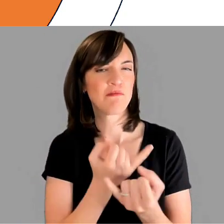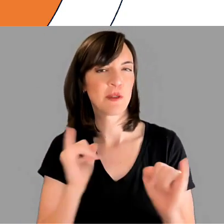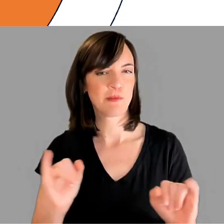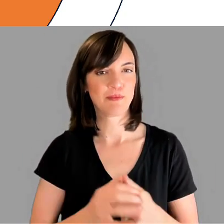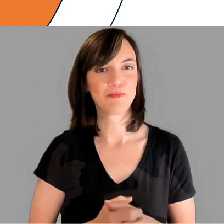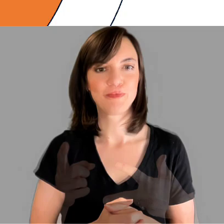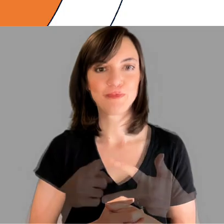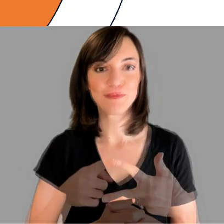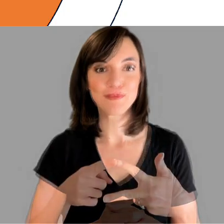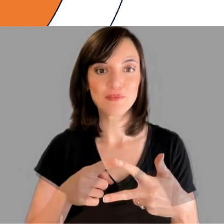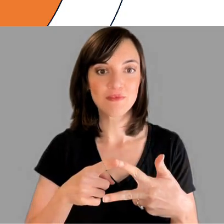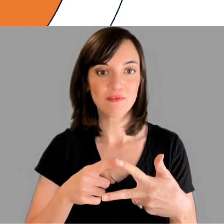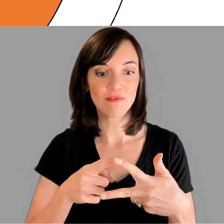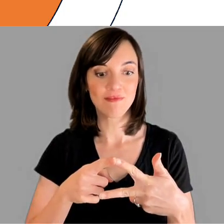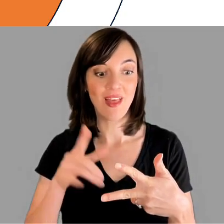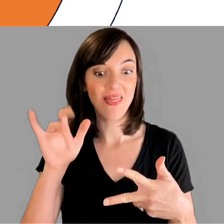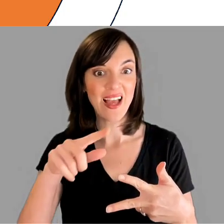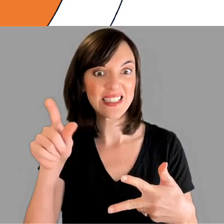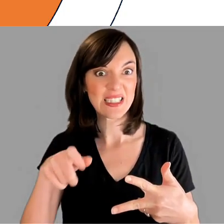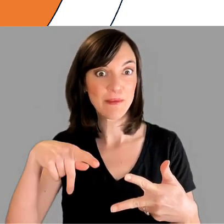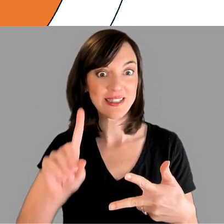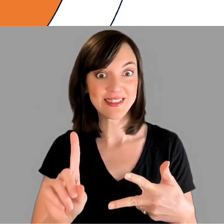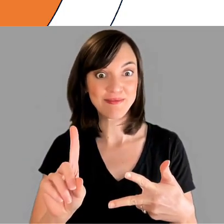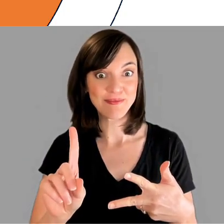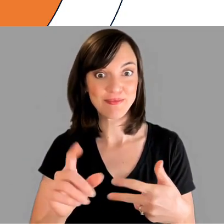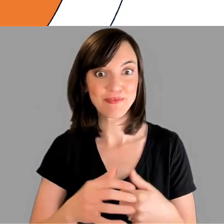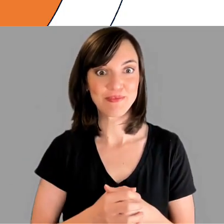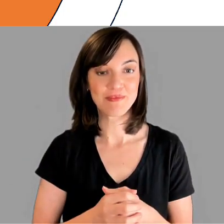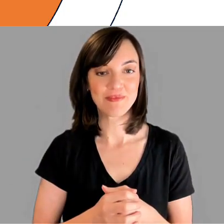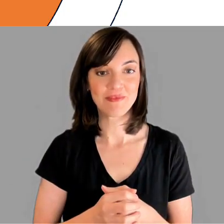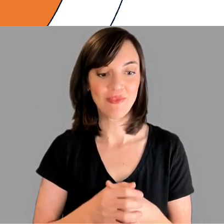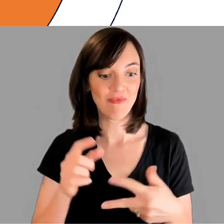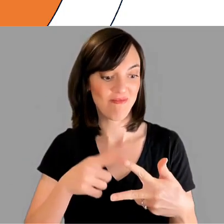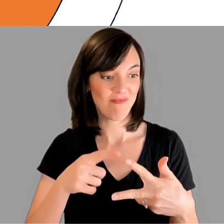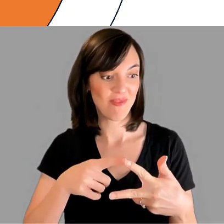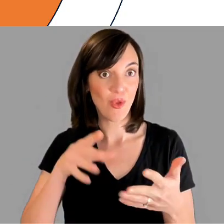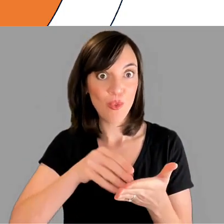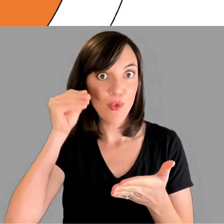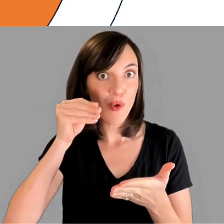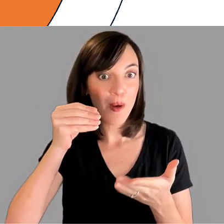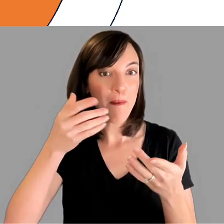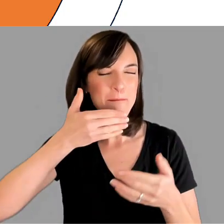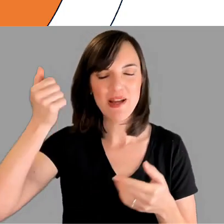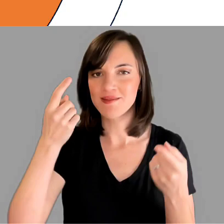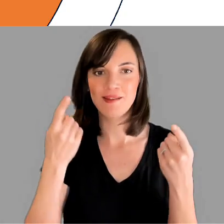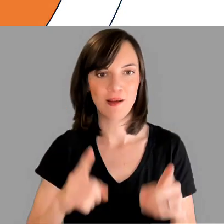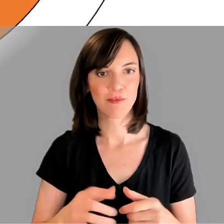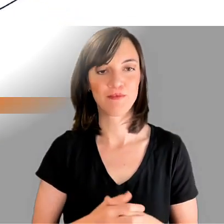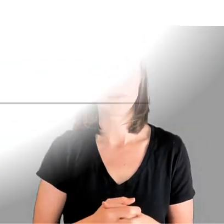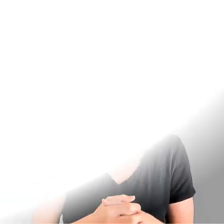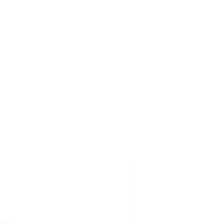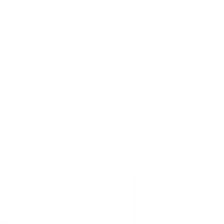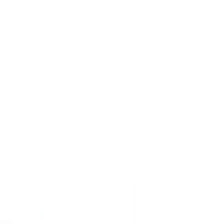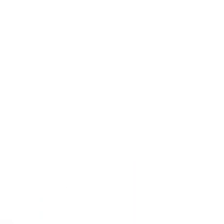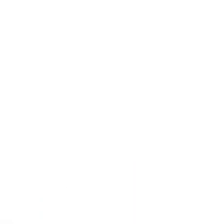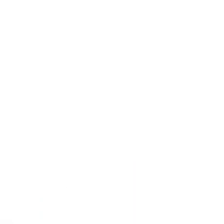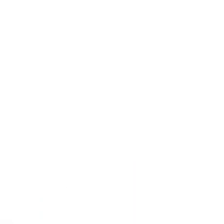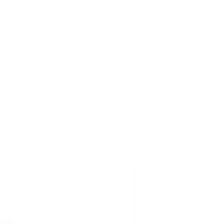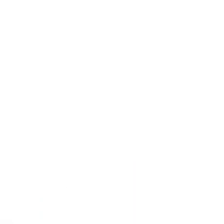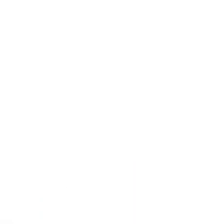learning best occurs for students, where it is not too easy and not too difficult, but “just right”.